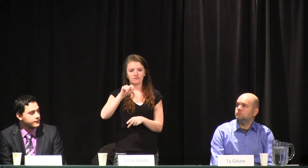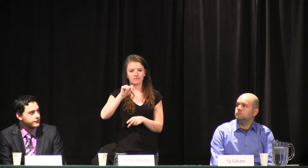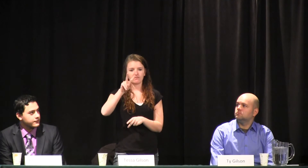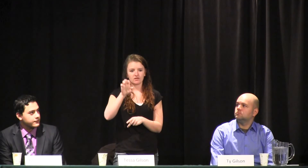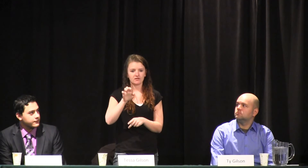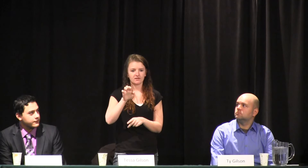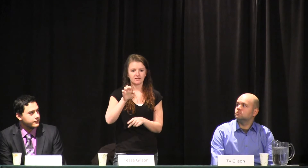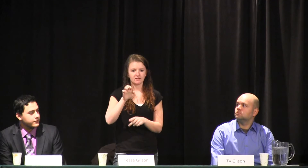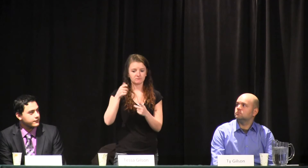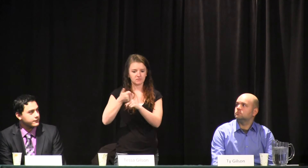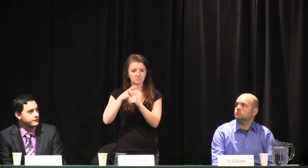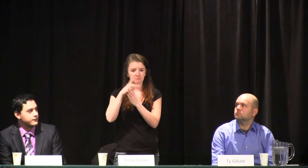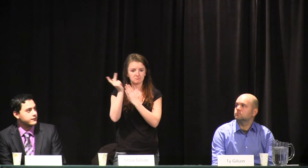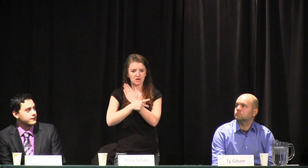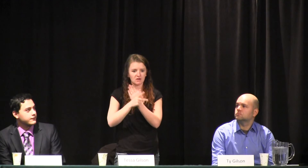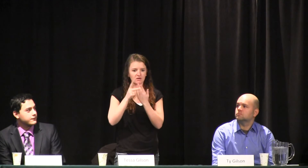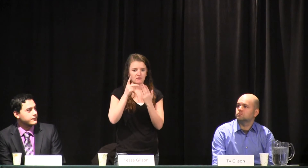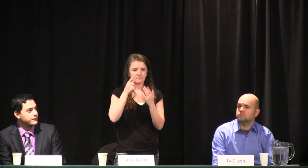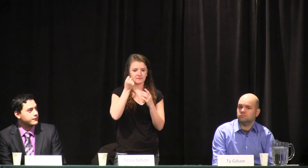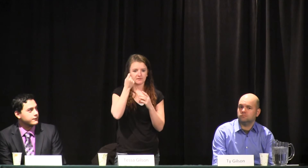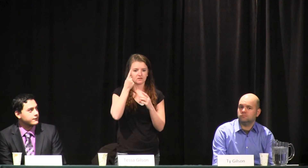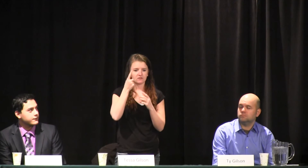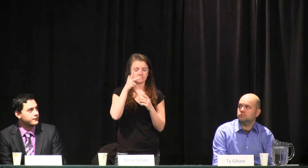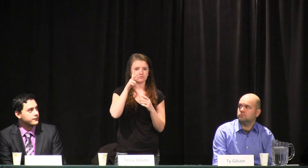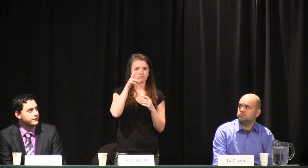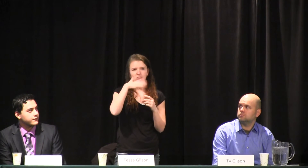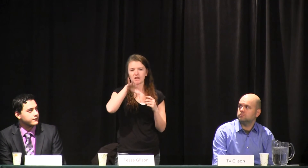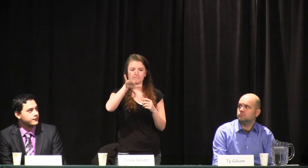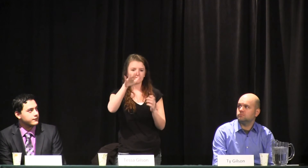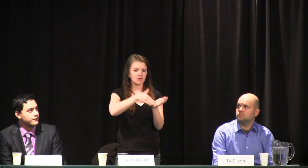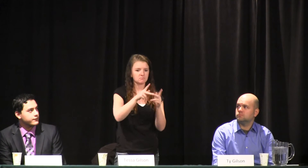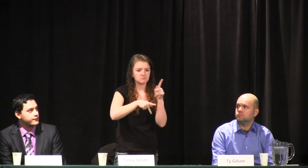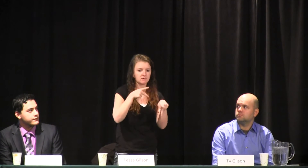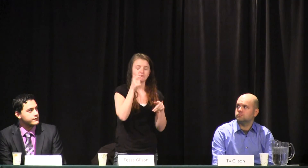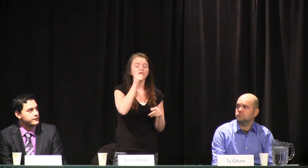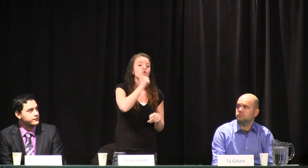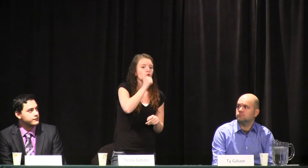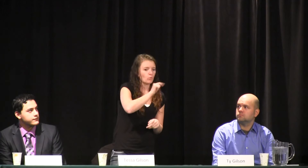for the Perry initiative program. That program has about --